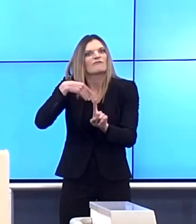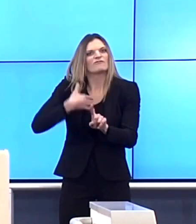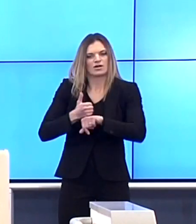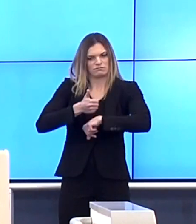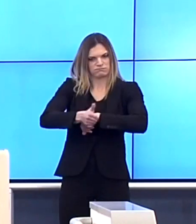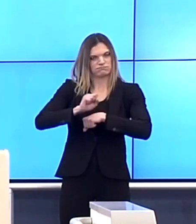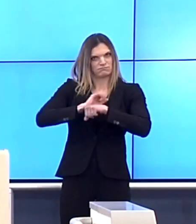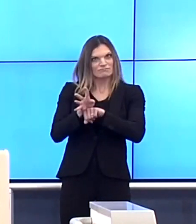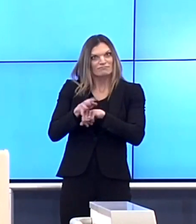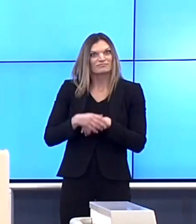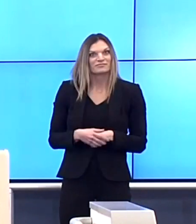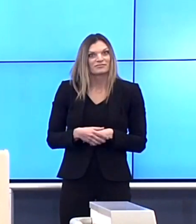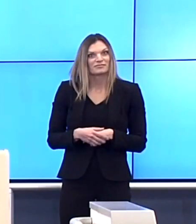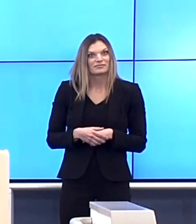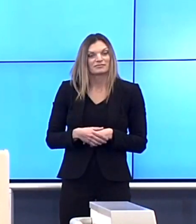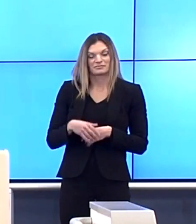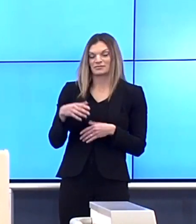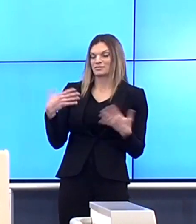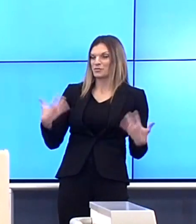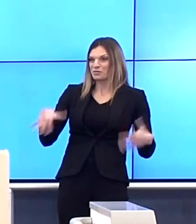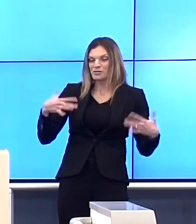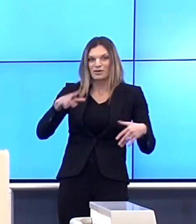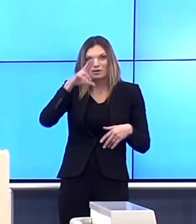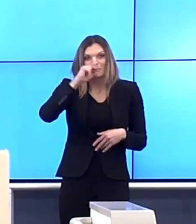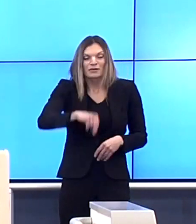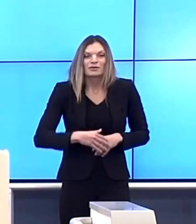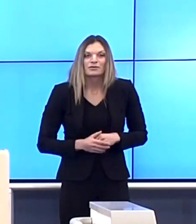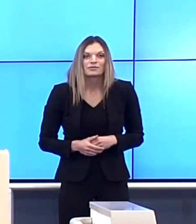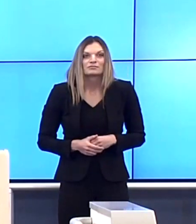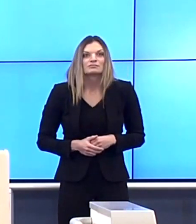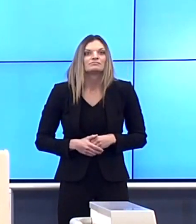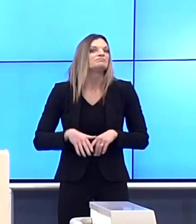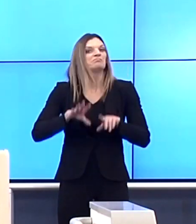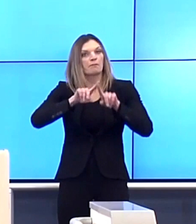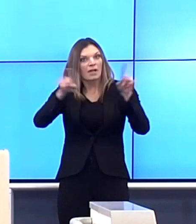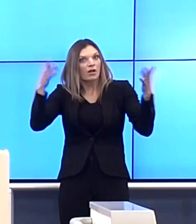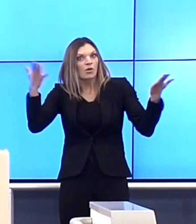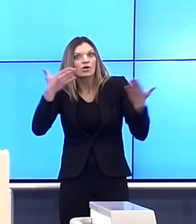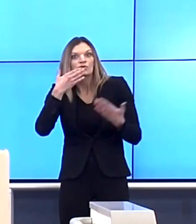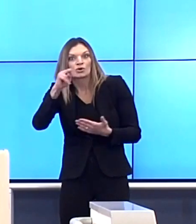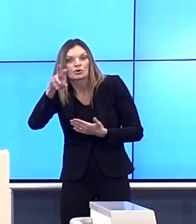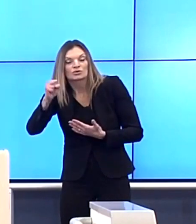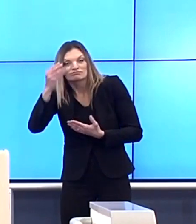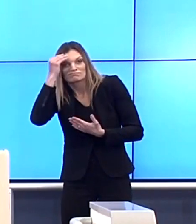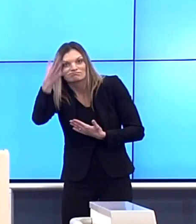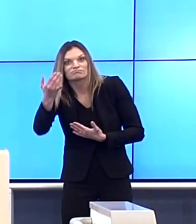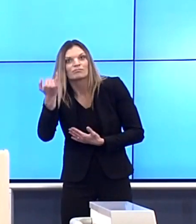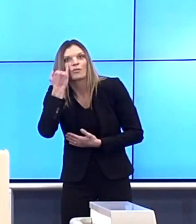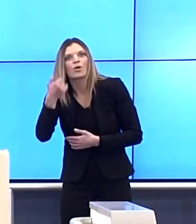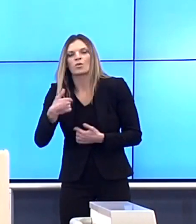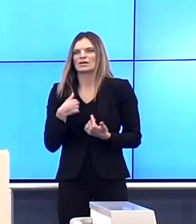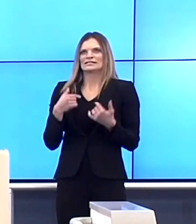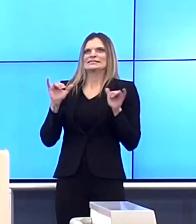THAT COULD BE 1,000 A WEEK WE COULD BE ADDING TO THAT. COULD BE ADDING TO THAT. SO IF WE ACT NOW, THOUGH, JUST SO IF WE ACT NOW, THOUGH, JUST LIKE WE TOOK ACTION THIS SPRING,